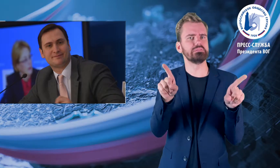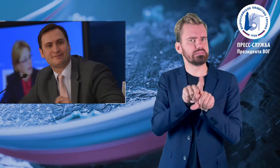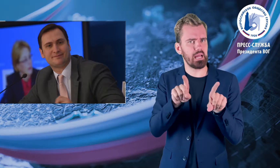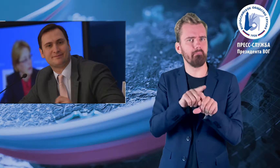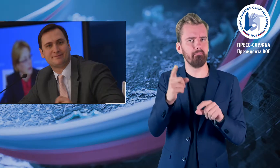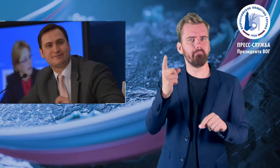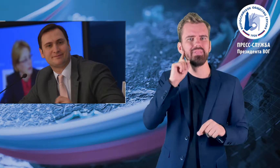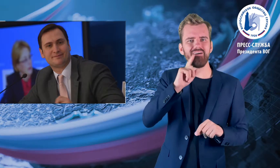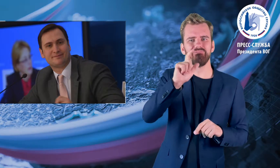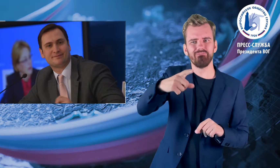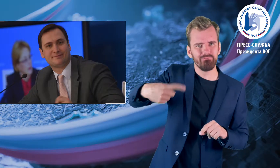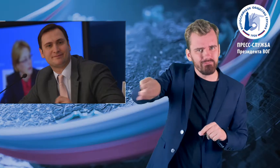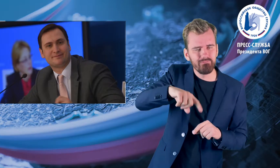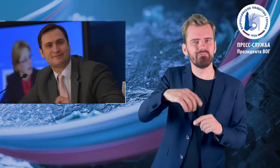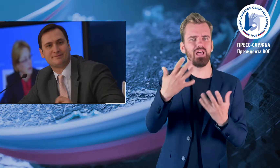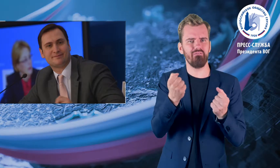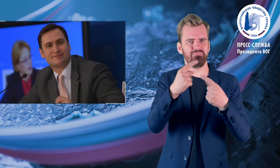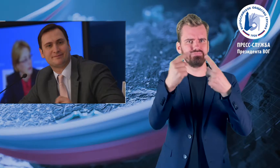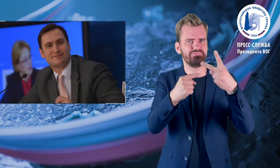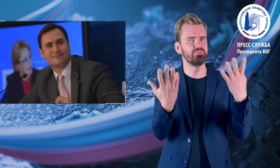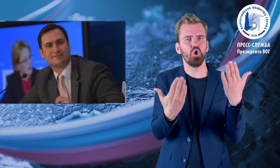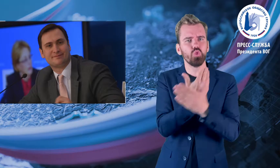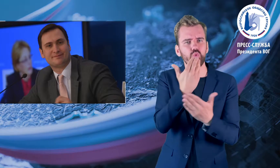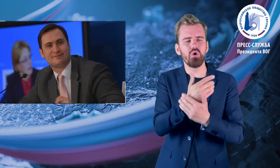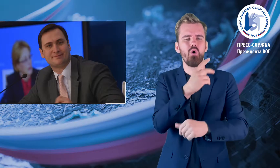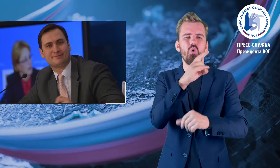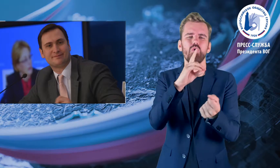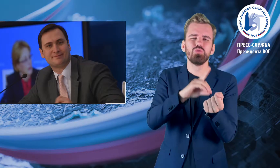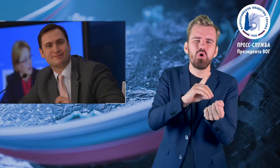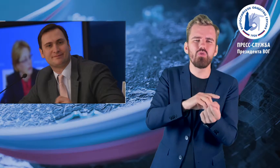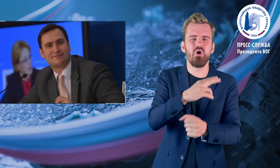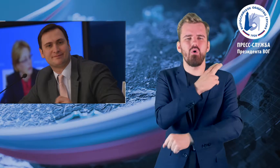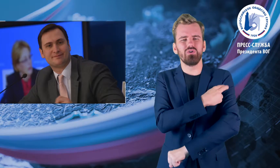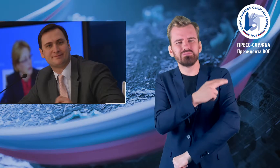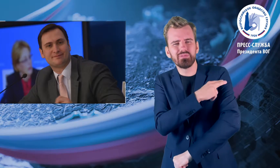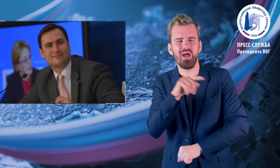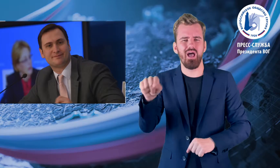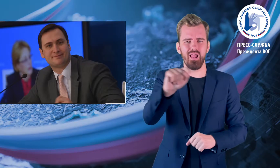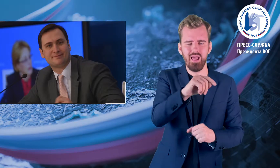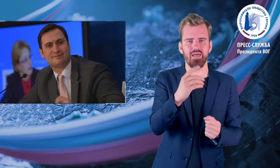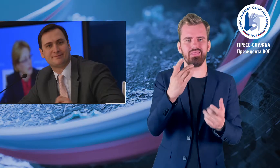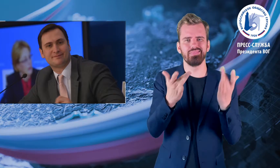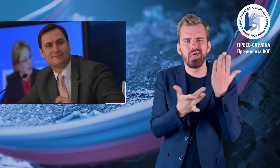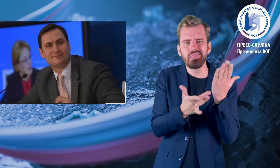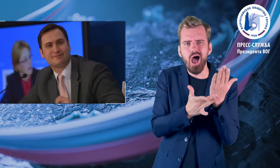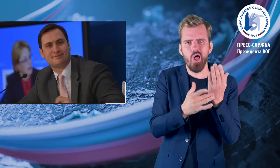the issues of communication of medical personnel with Deaf patients,